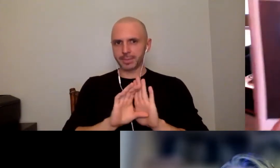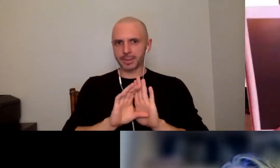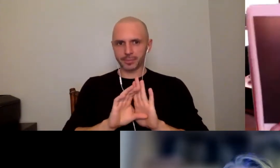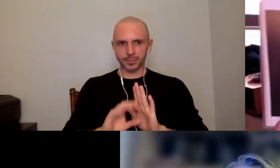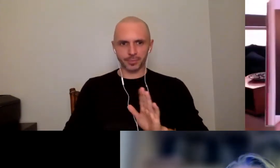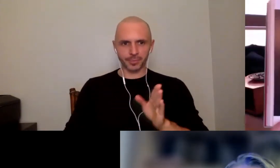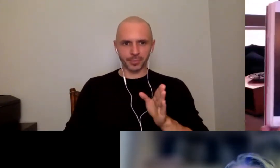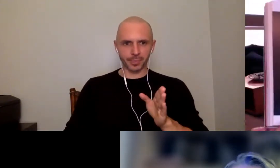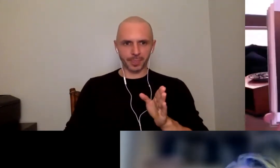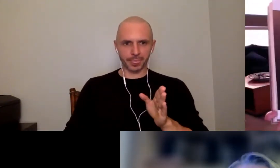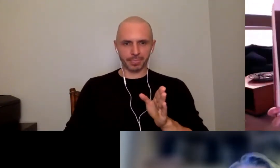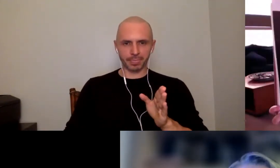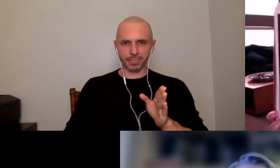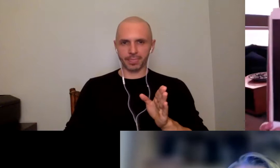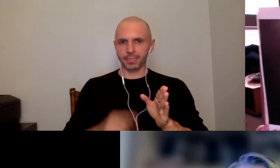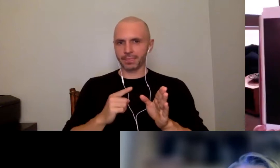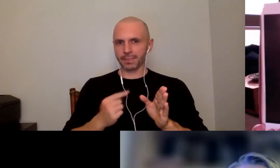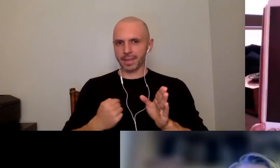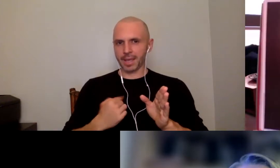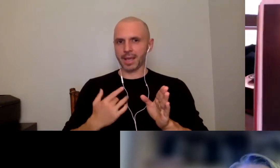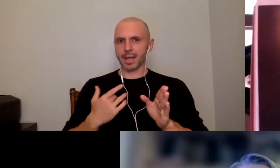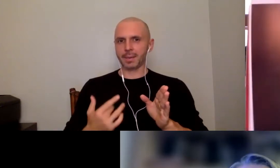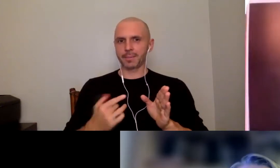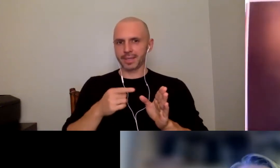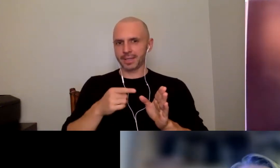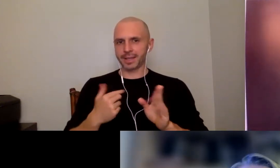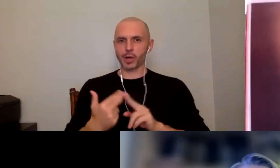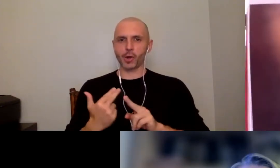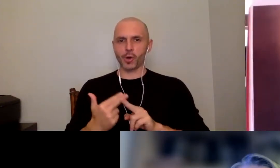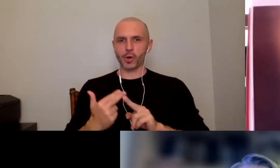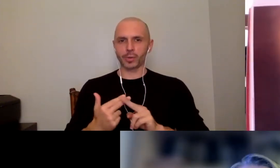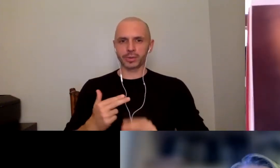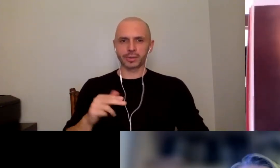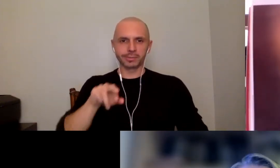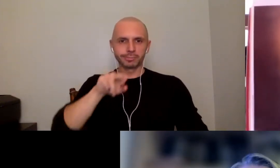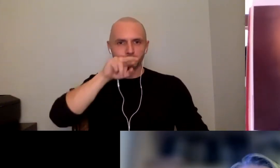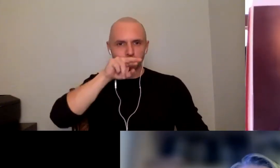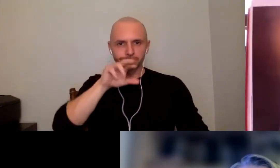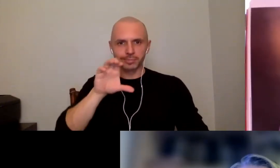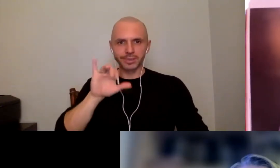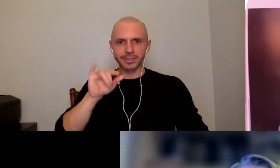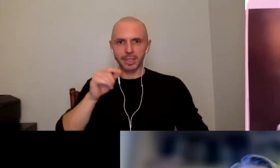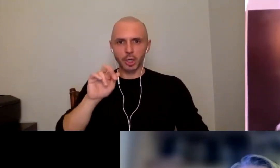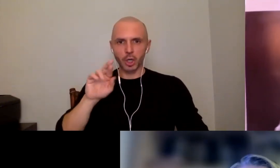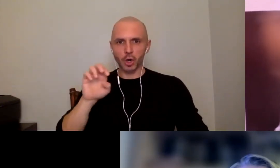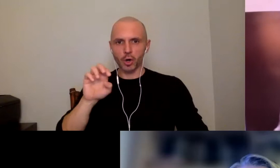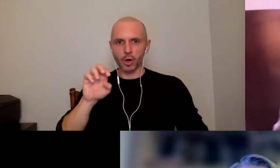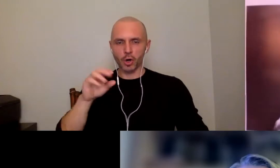Store Indian there's a lot of reflections but a friend and colleague of mine James